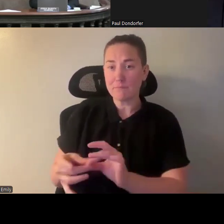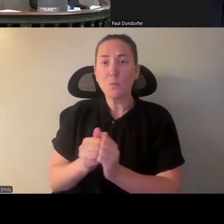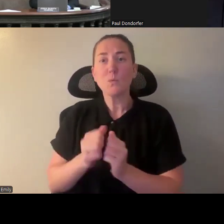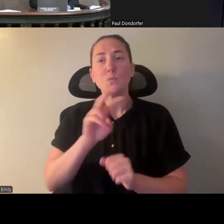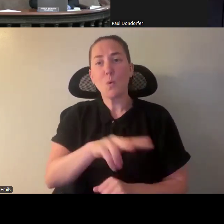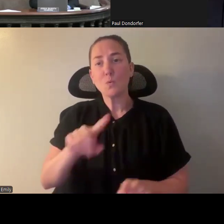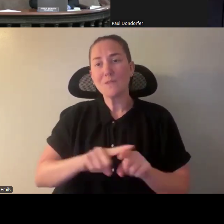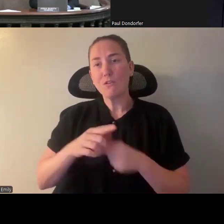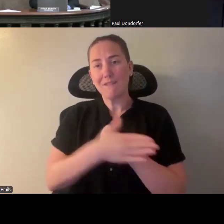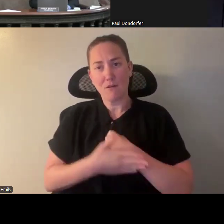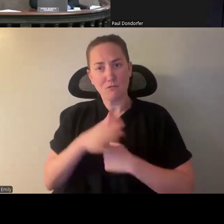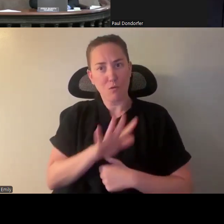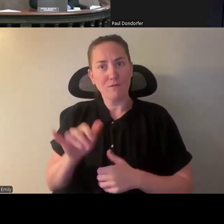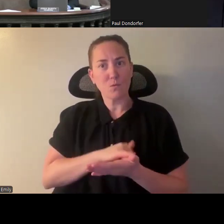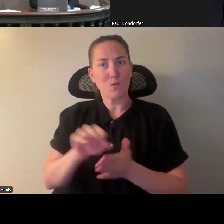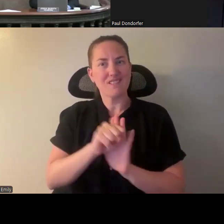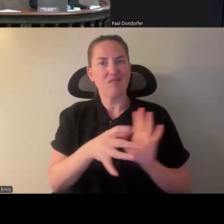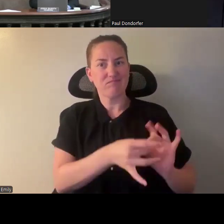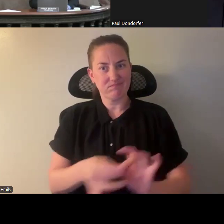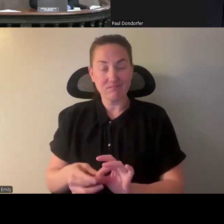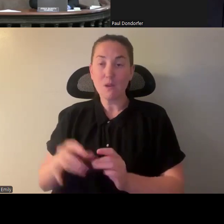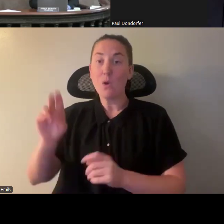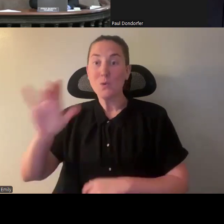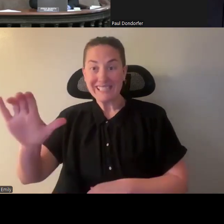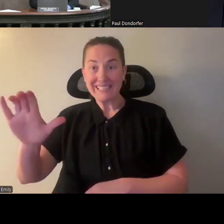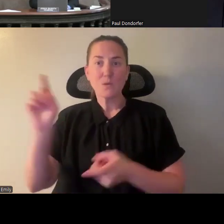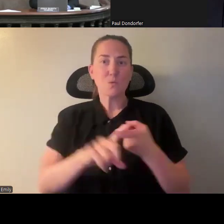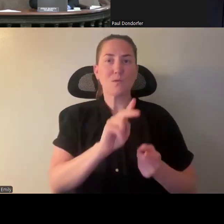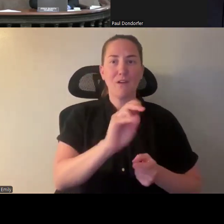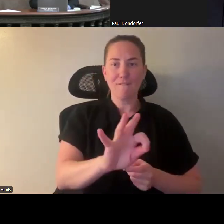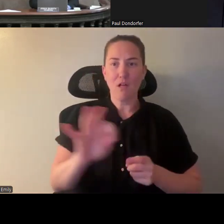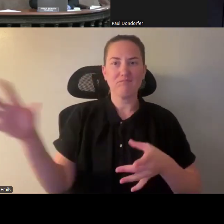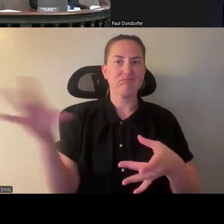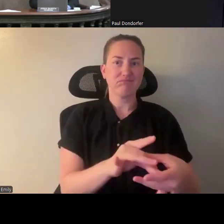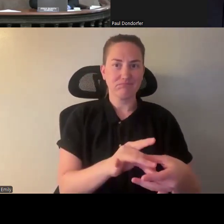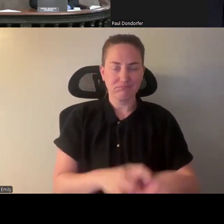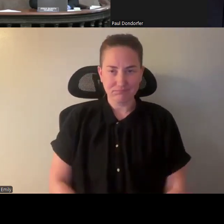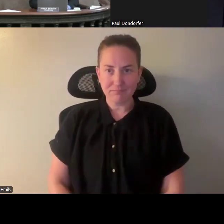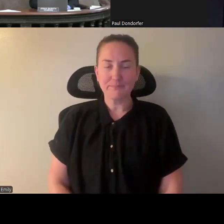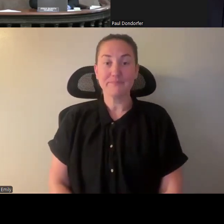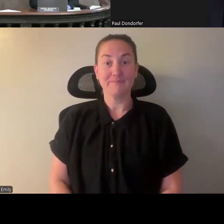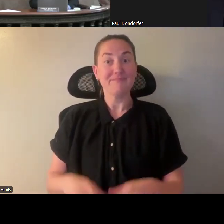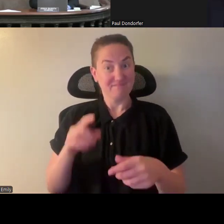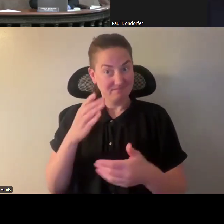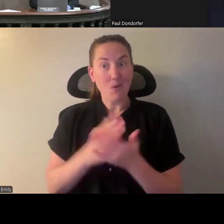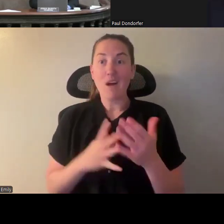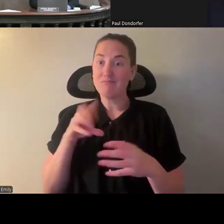in New York State from New York City to Niagara Falls including right here in Monroe County It